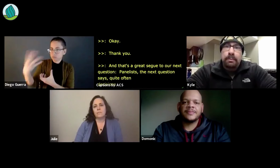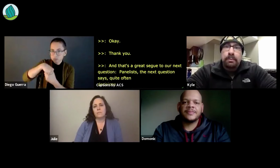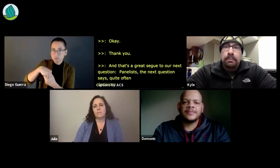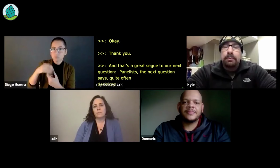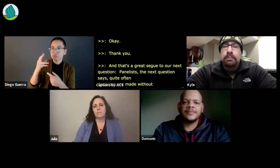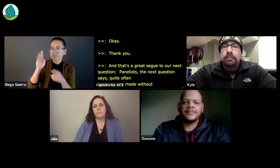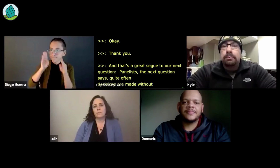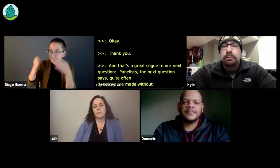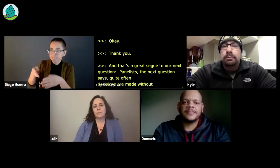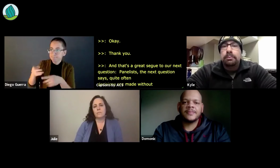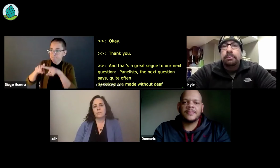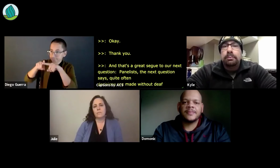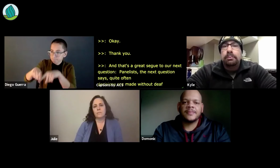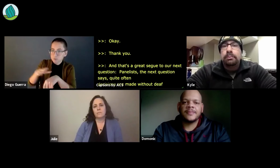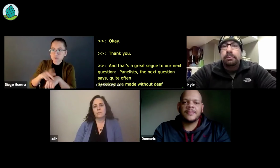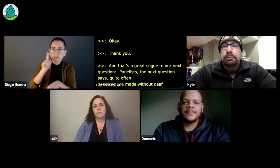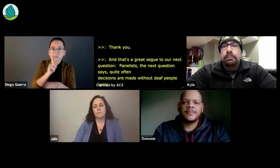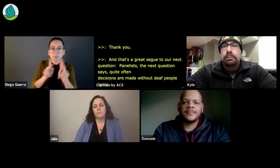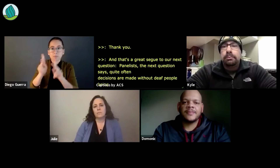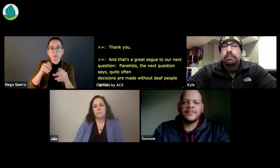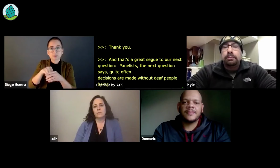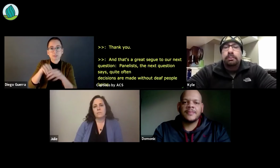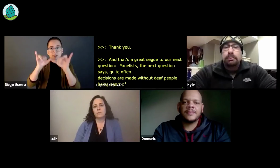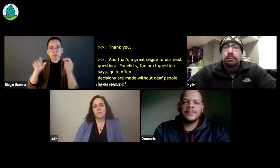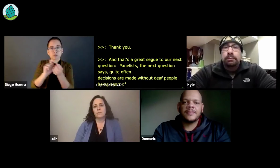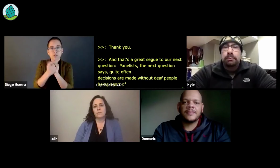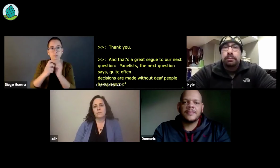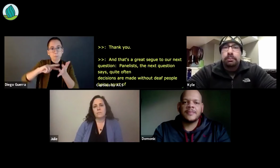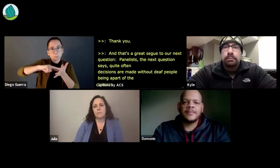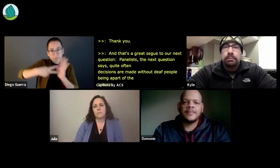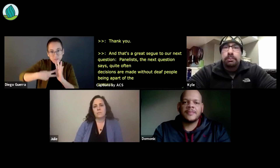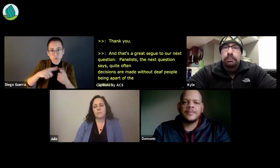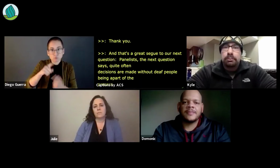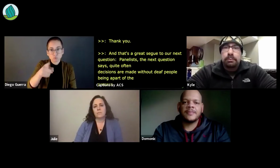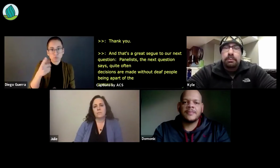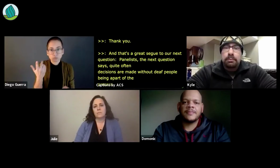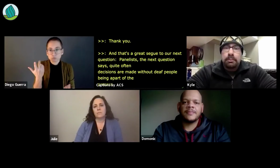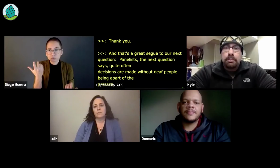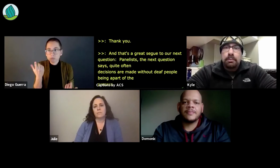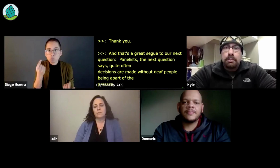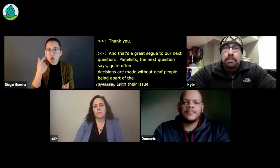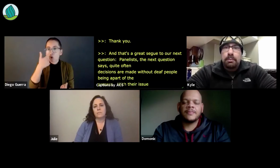What does centering deaf people in systemic change mean to you, and what does that look like?